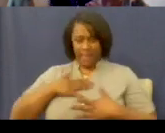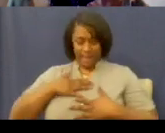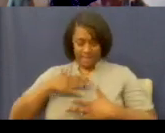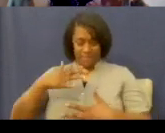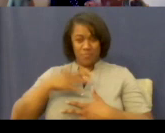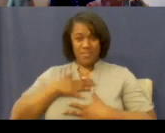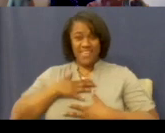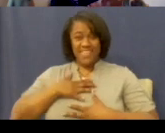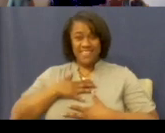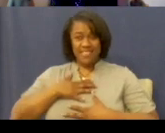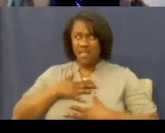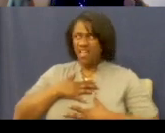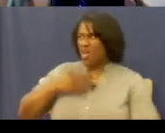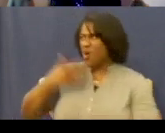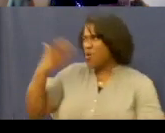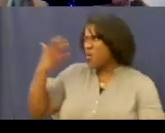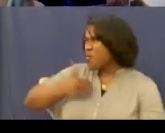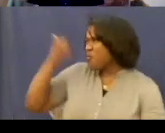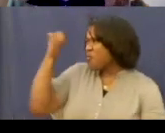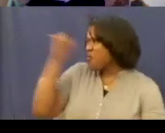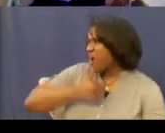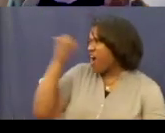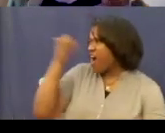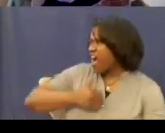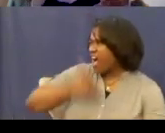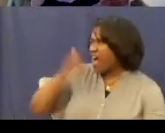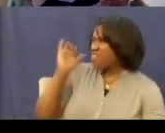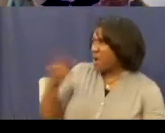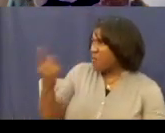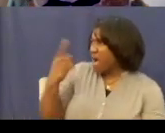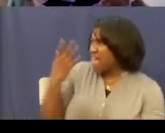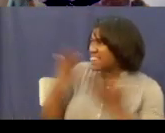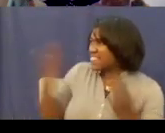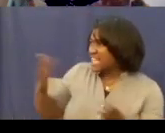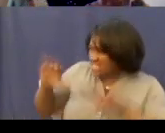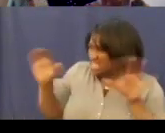Queenie: Wow! That one thing does all of that? Nina Schor: It does, it does.